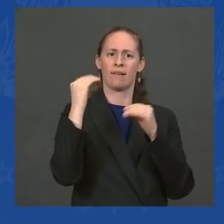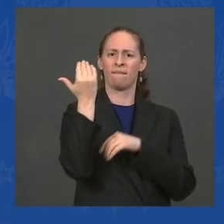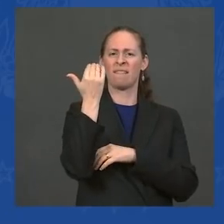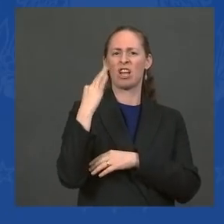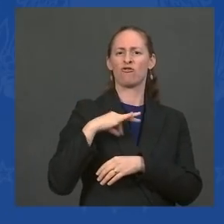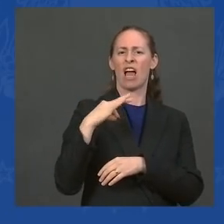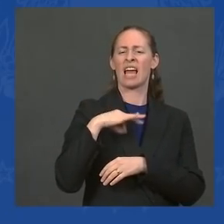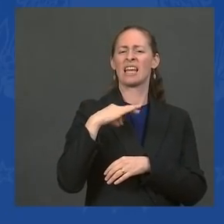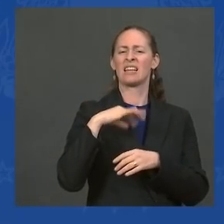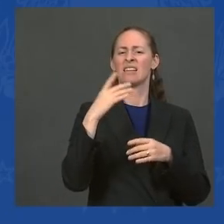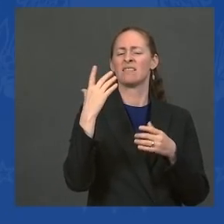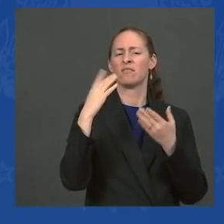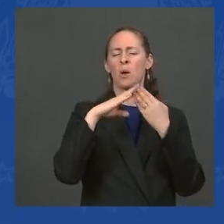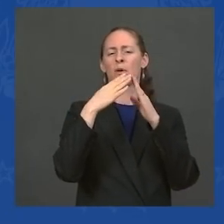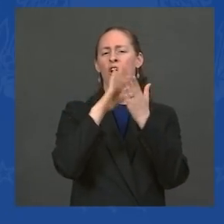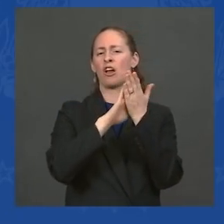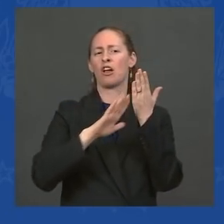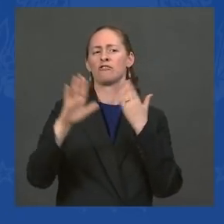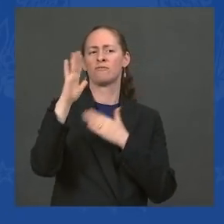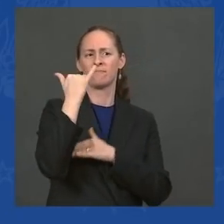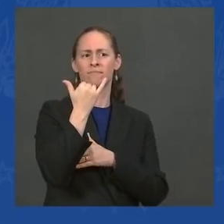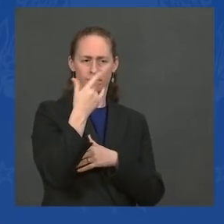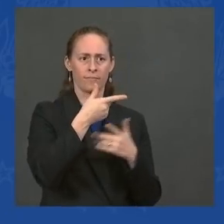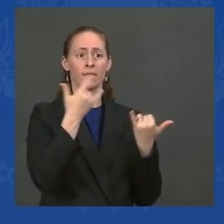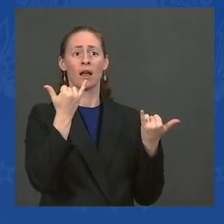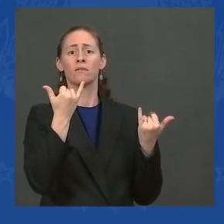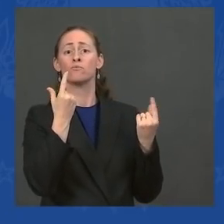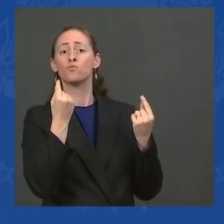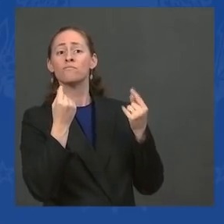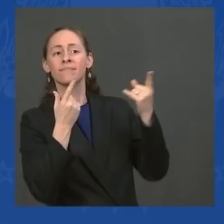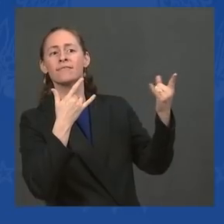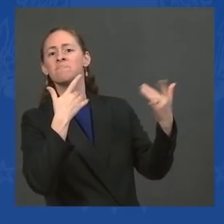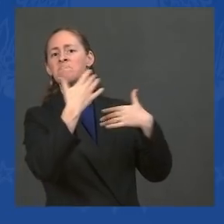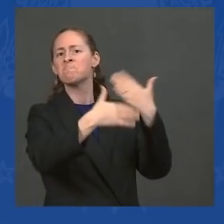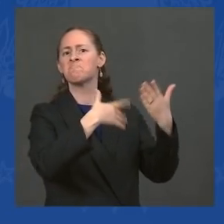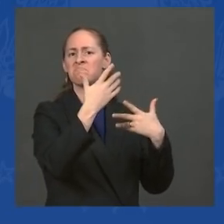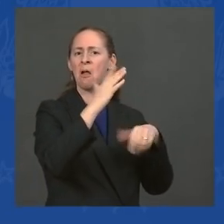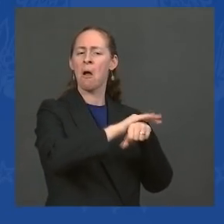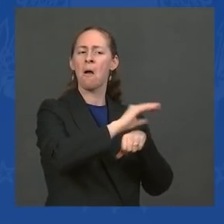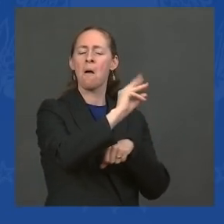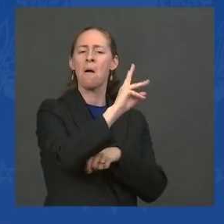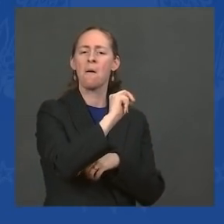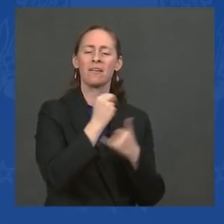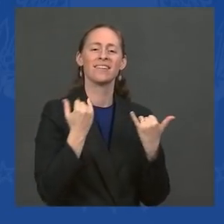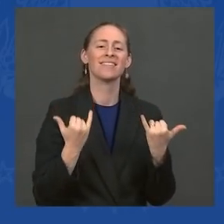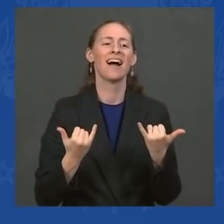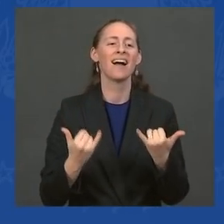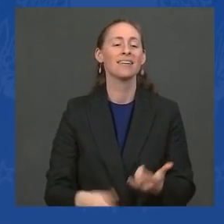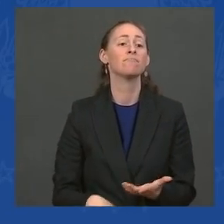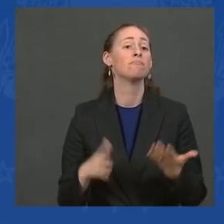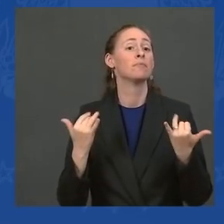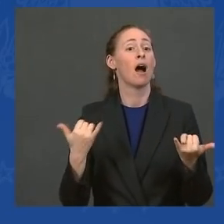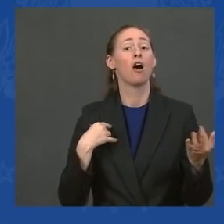And she is out there making the case. I'm here today to talk about what's fundamentally at stake right now, in my view,